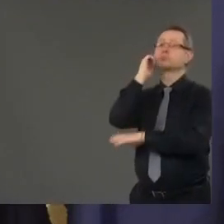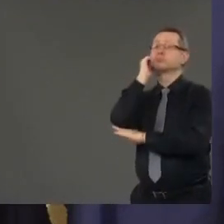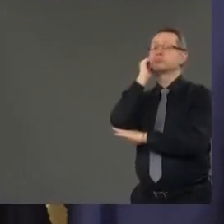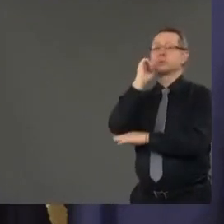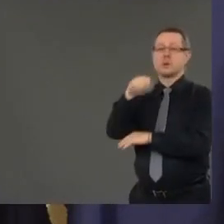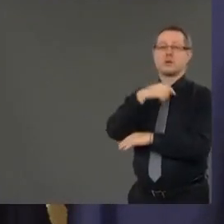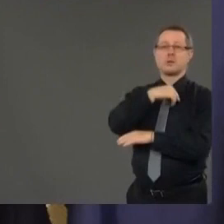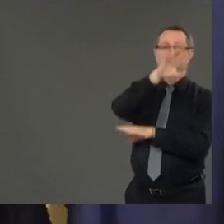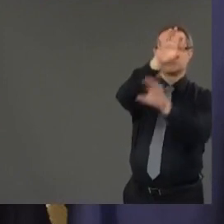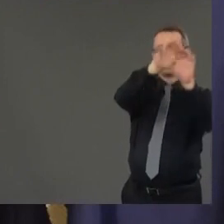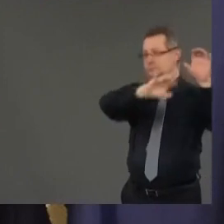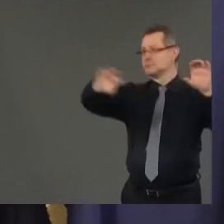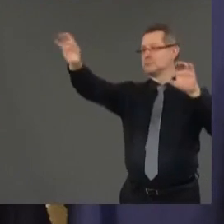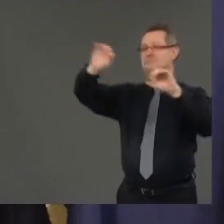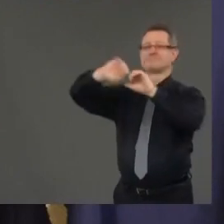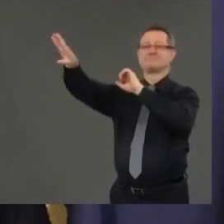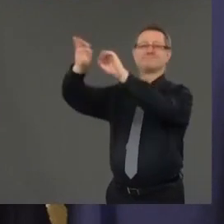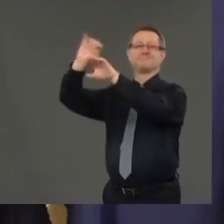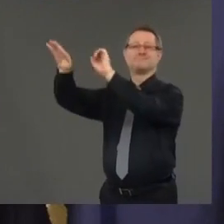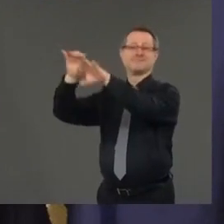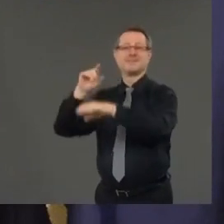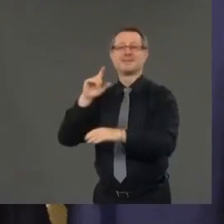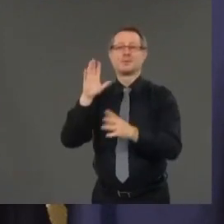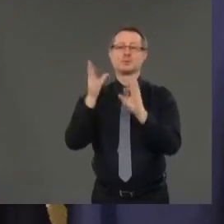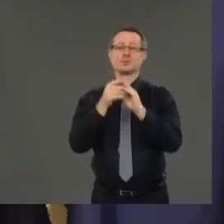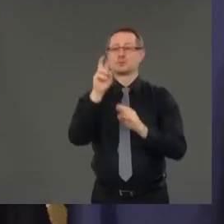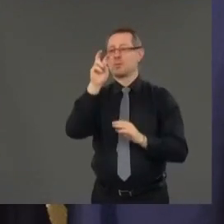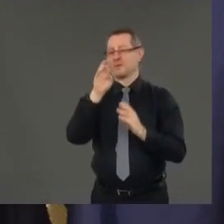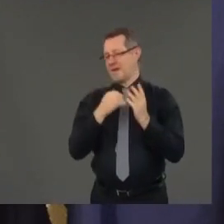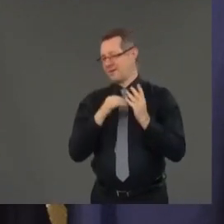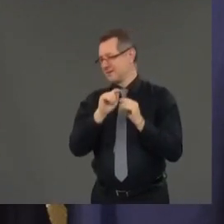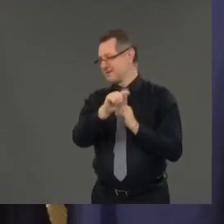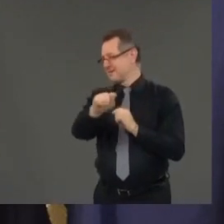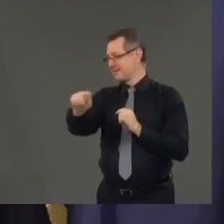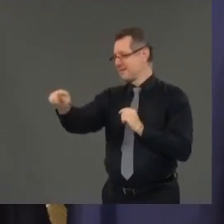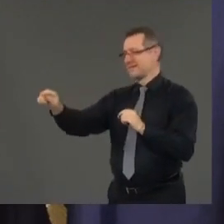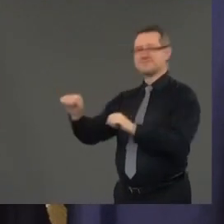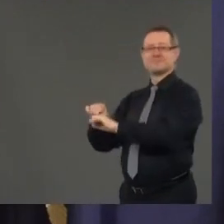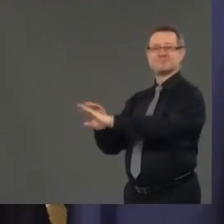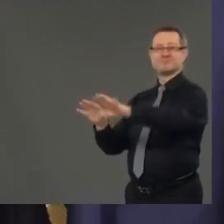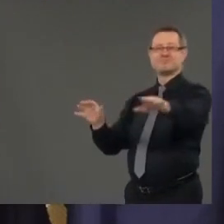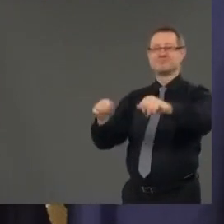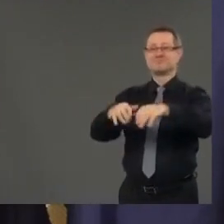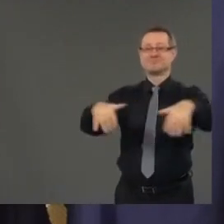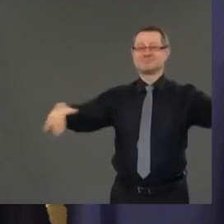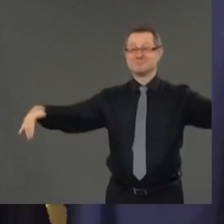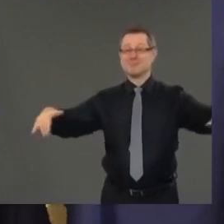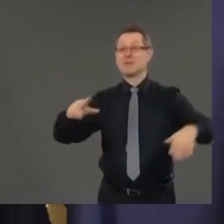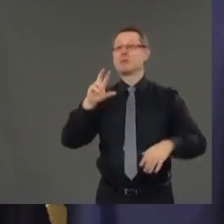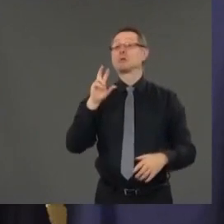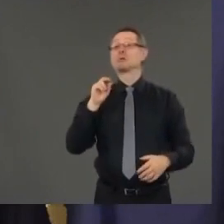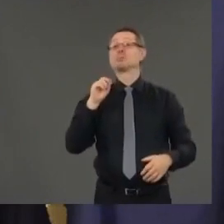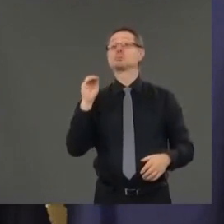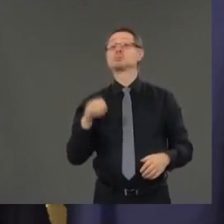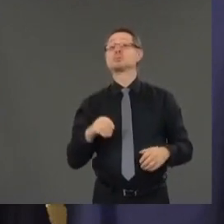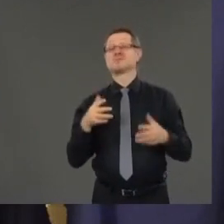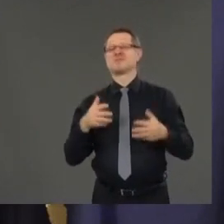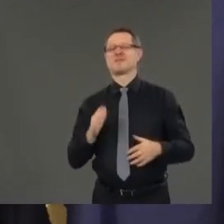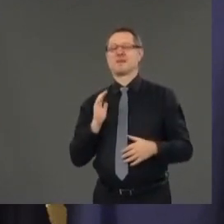WE HAVE 200 LABS IN THE QUEUE WE